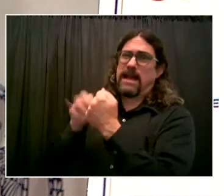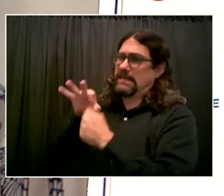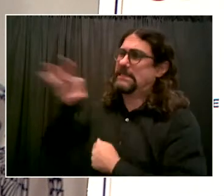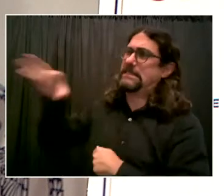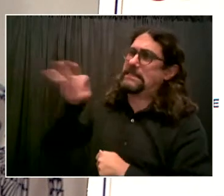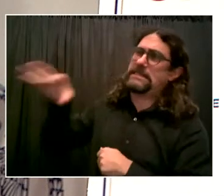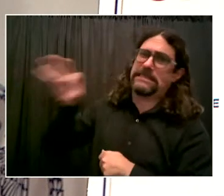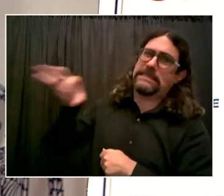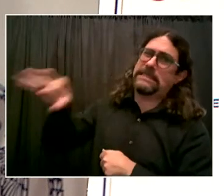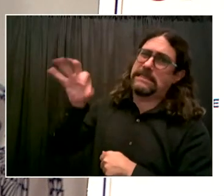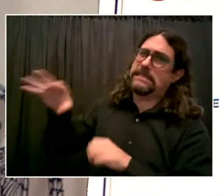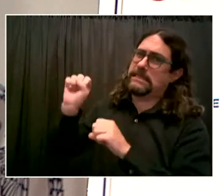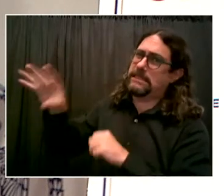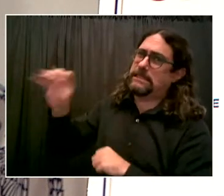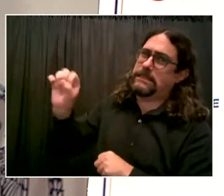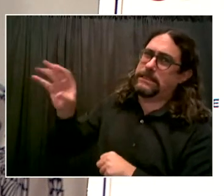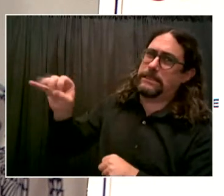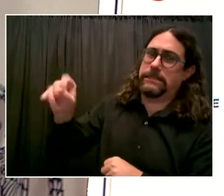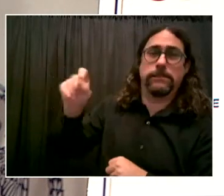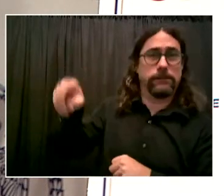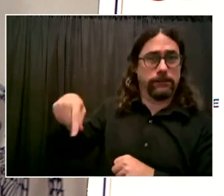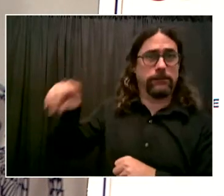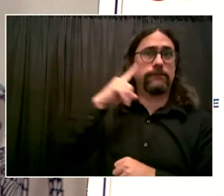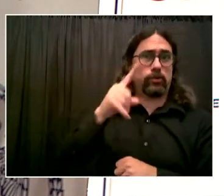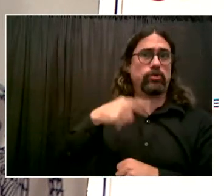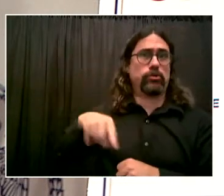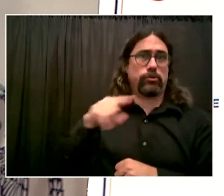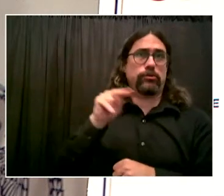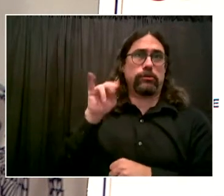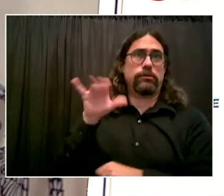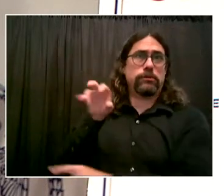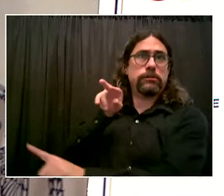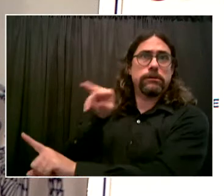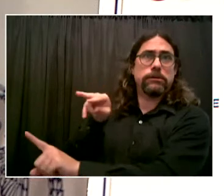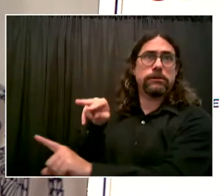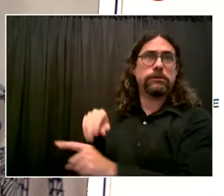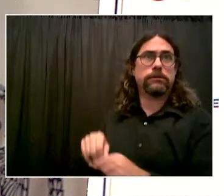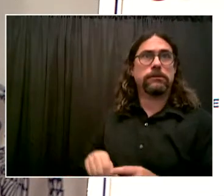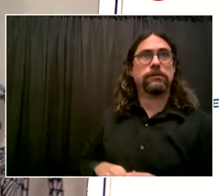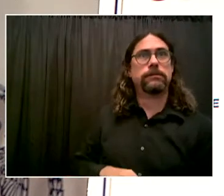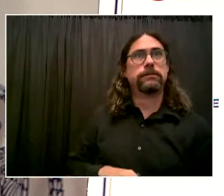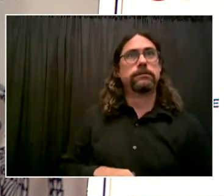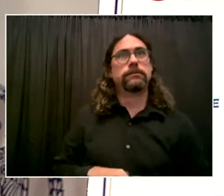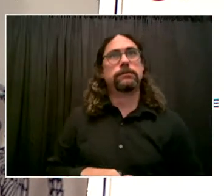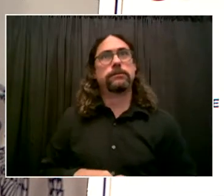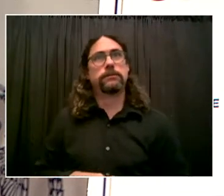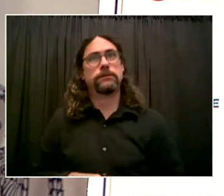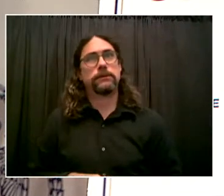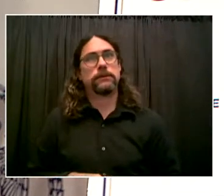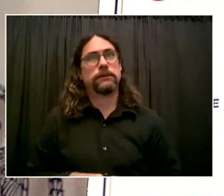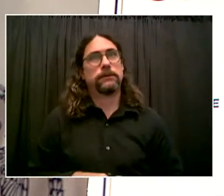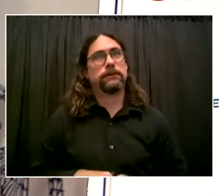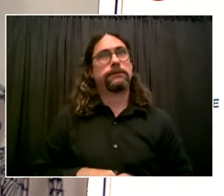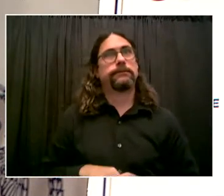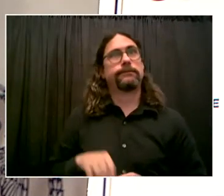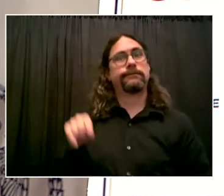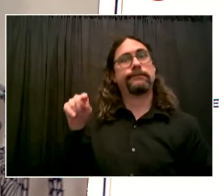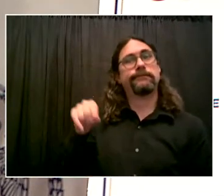TRUMP ADMINISTRATION WAS HERE IT WAS A VALID PROBLEM. WE WERE ALL IN THE MIDDLE OF COVID-19. ONCE THE BIDEN